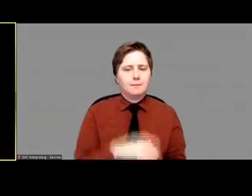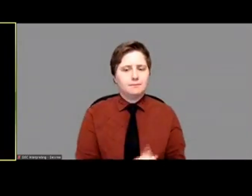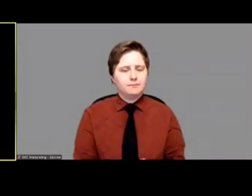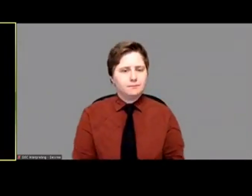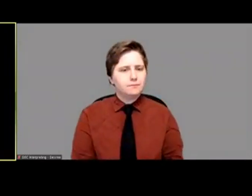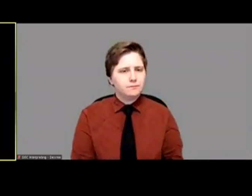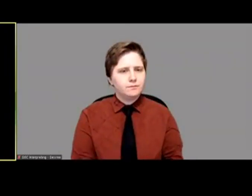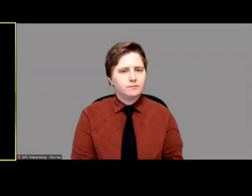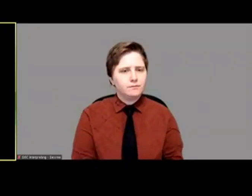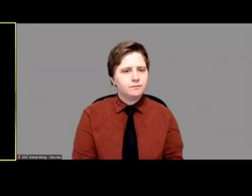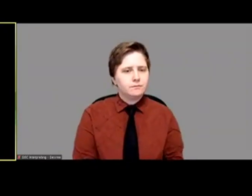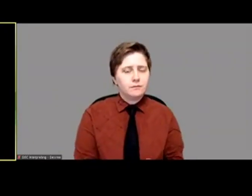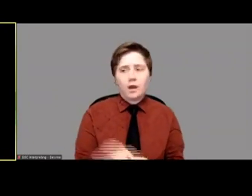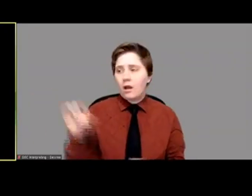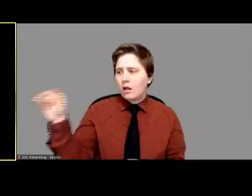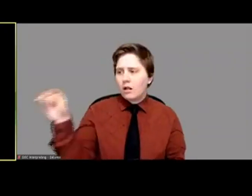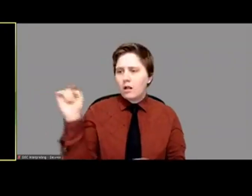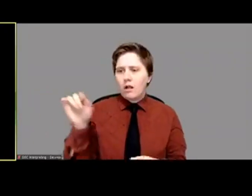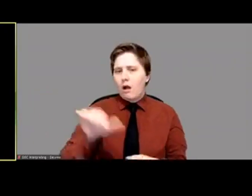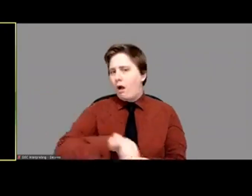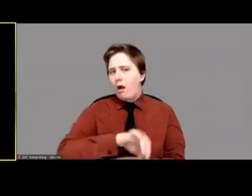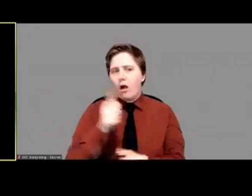everyone else was, you know at home.